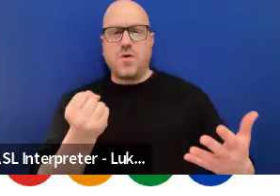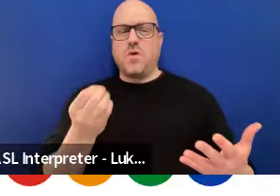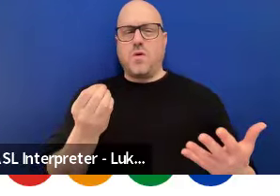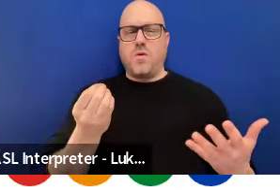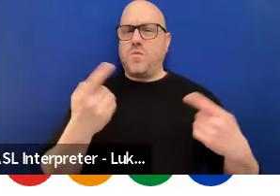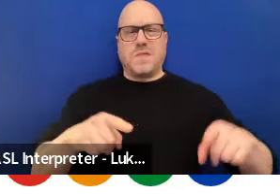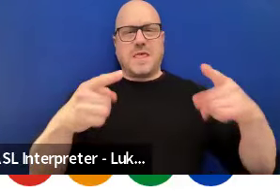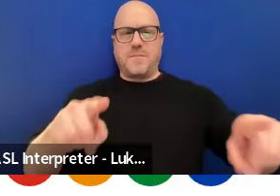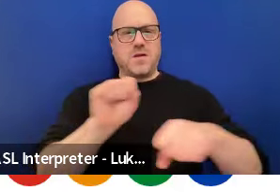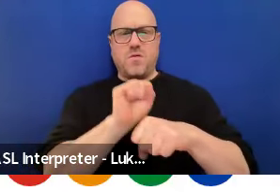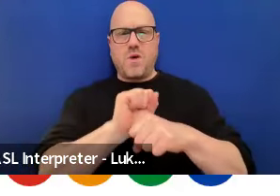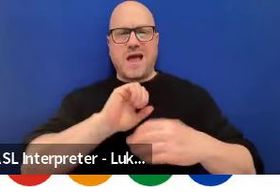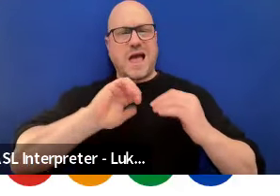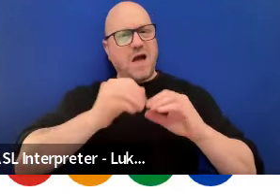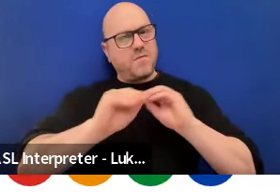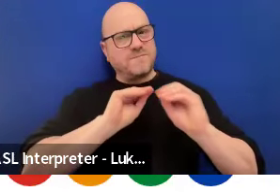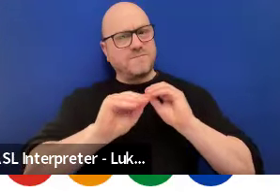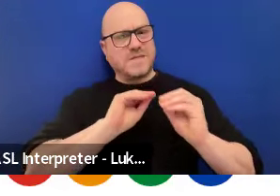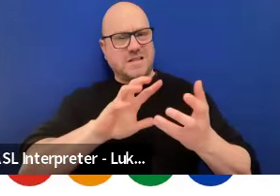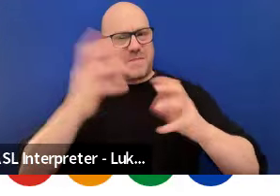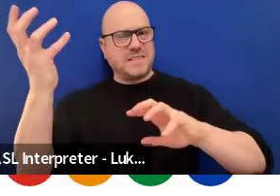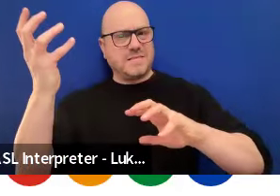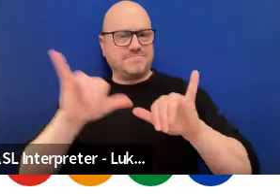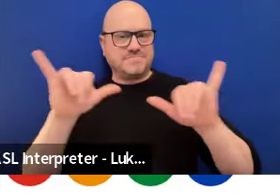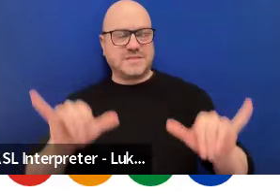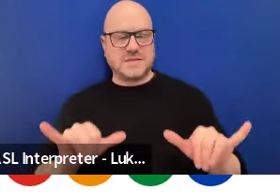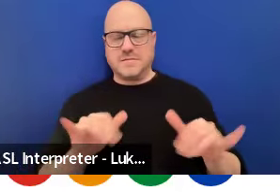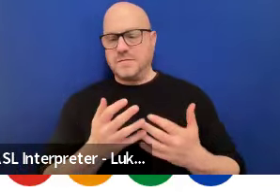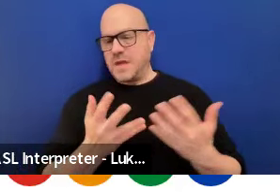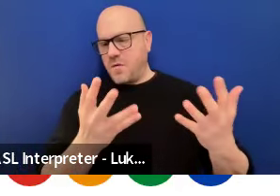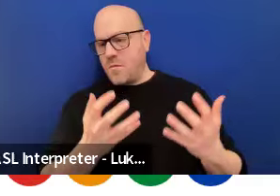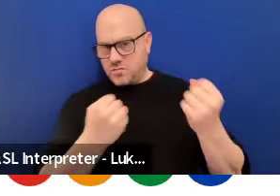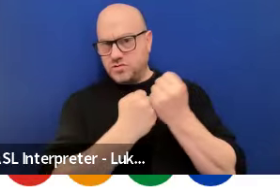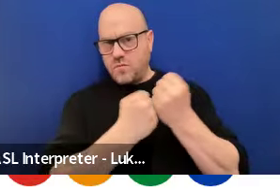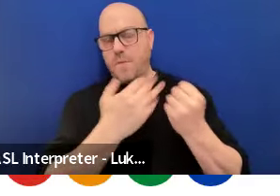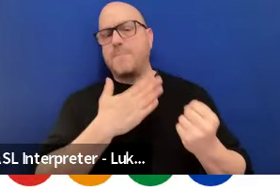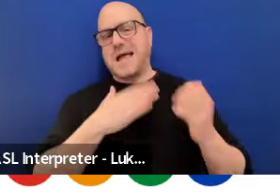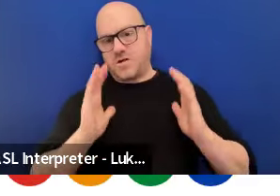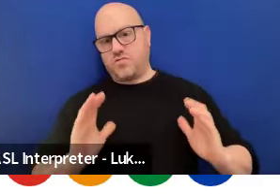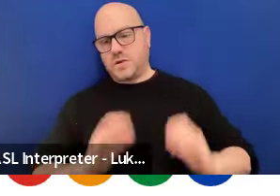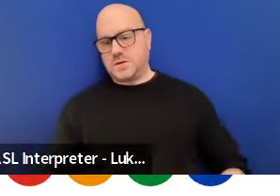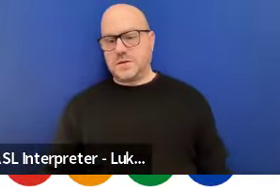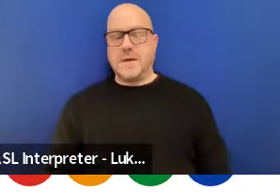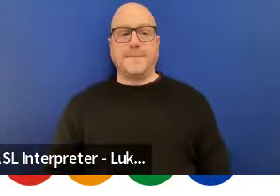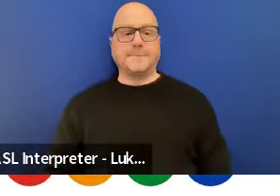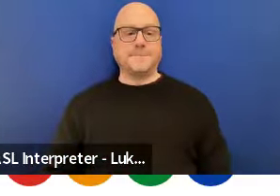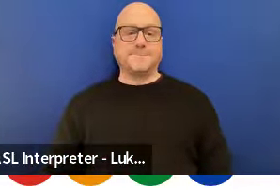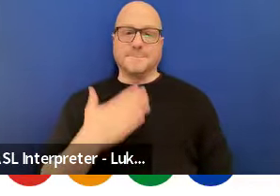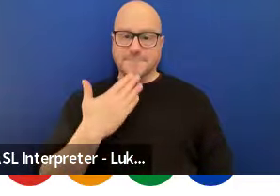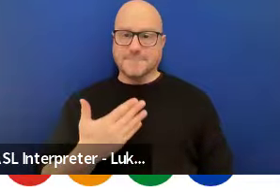MINUTES BECAUSE THE RIDE IS COMING. I'M CURIOUS WHAT WORK IS BEING DONE IN THE SMALL GLITCHES SO I